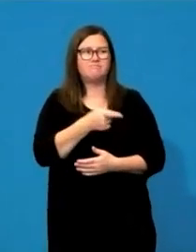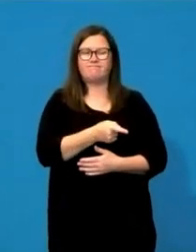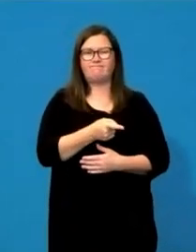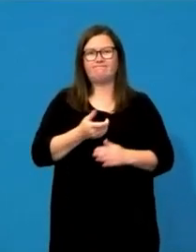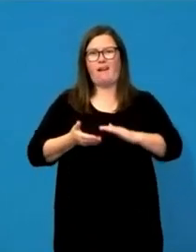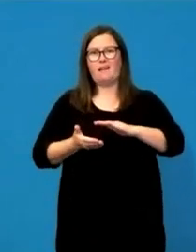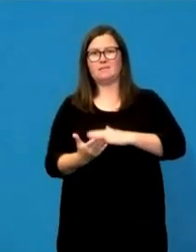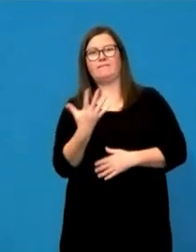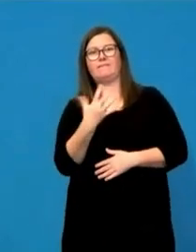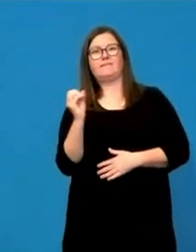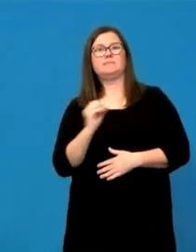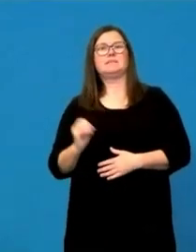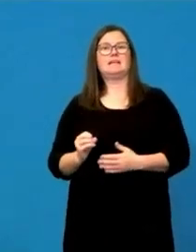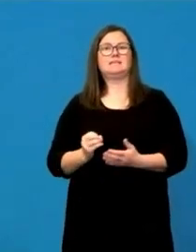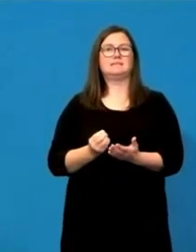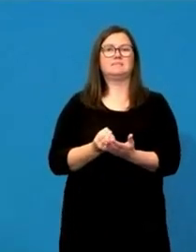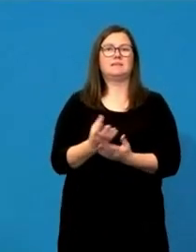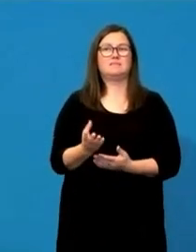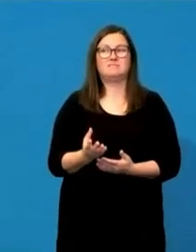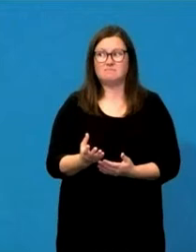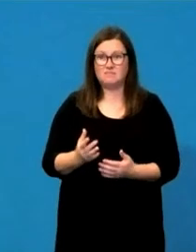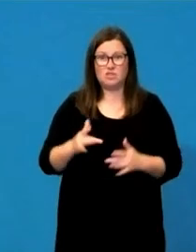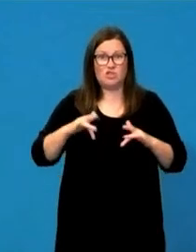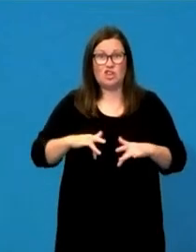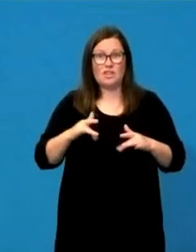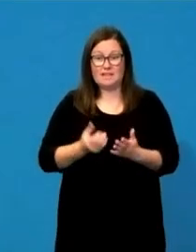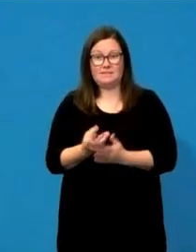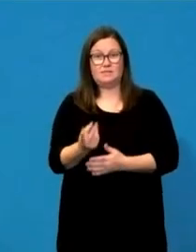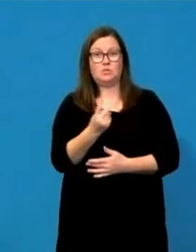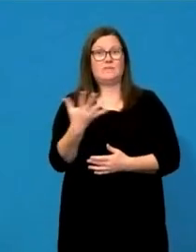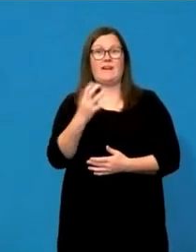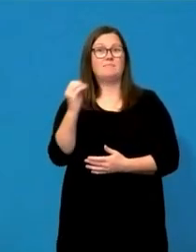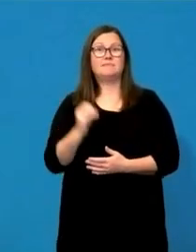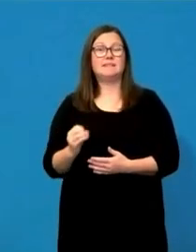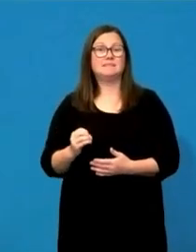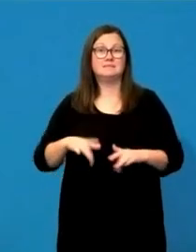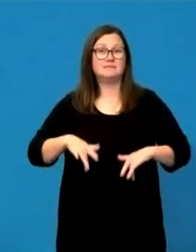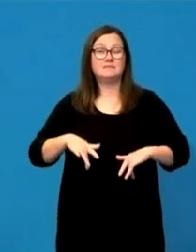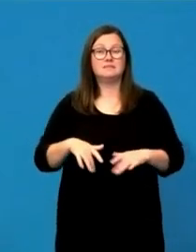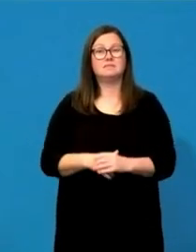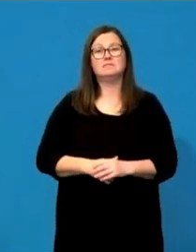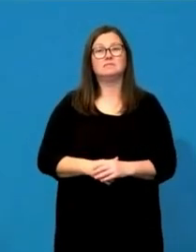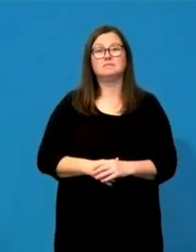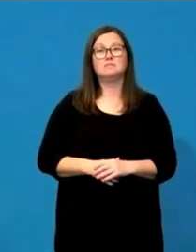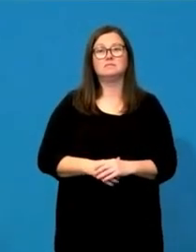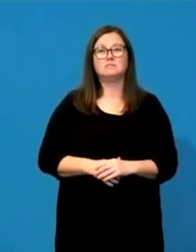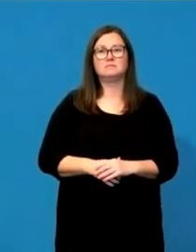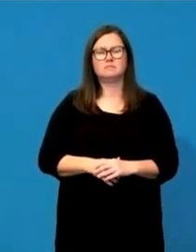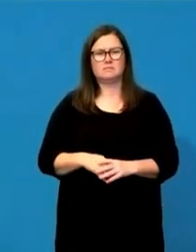Not even a quarter of it was spent. And why was there so much unspent?